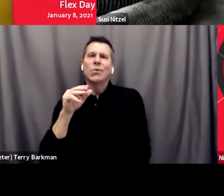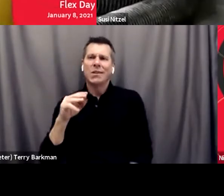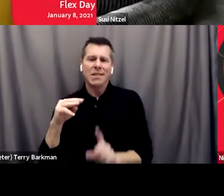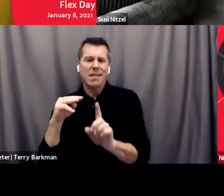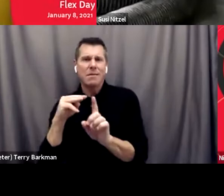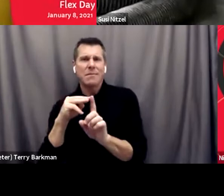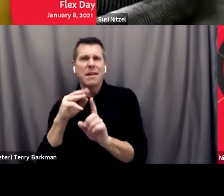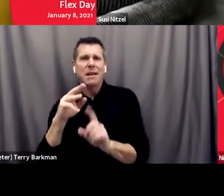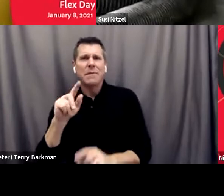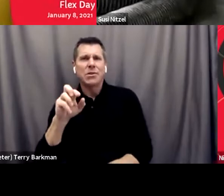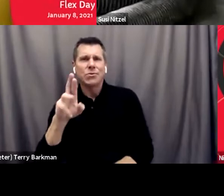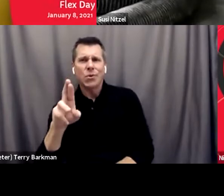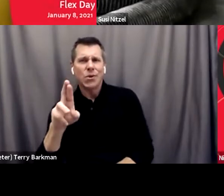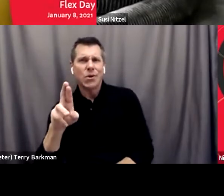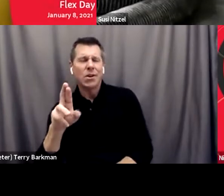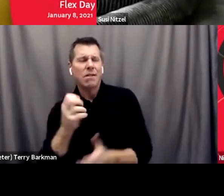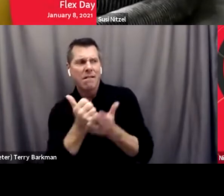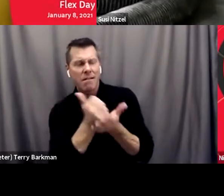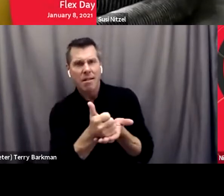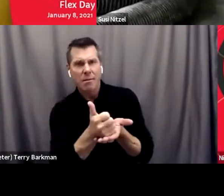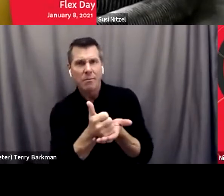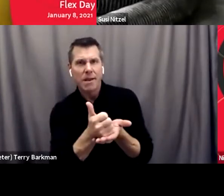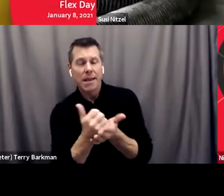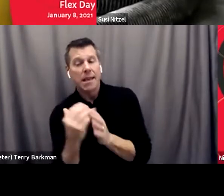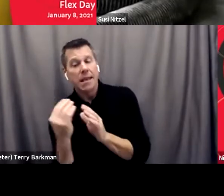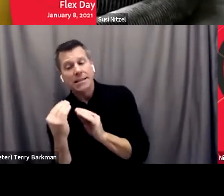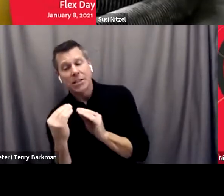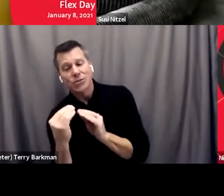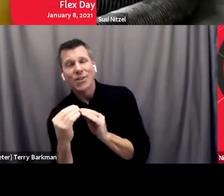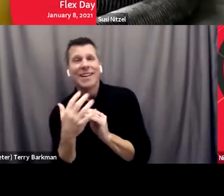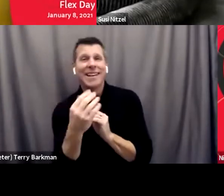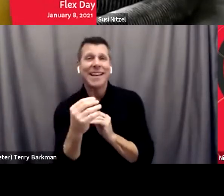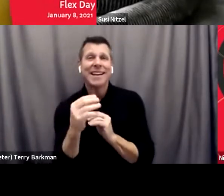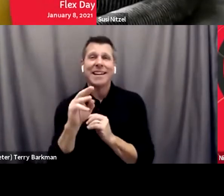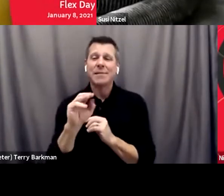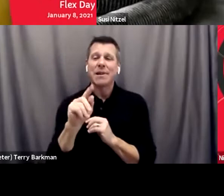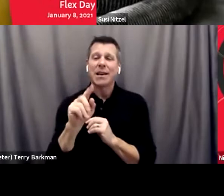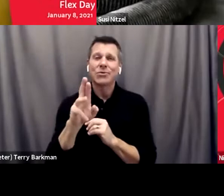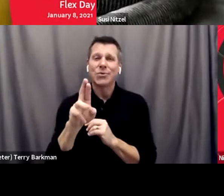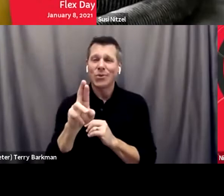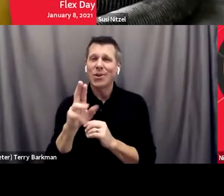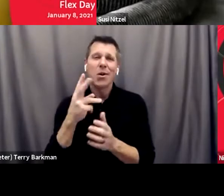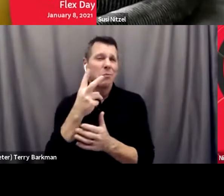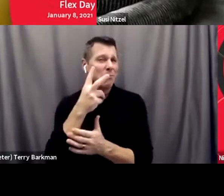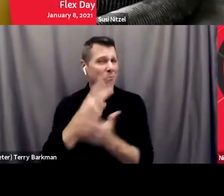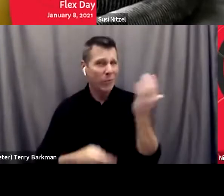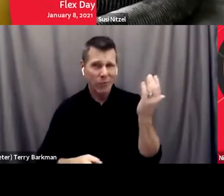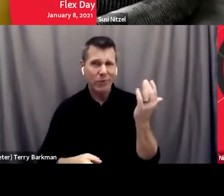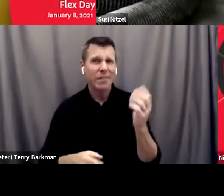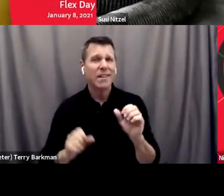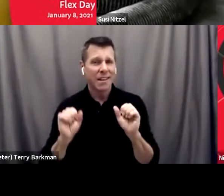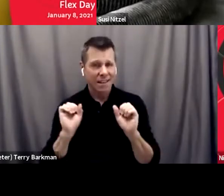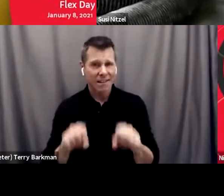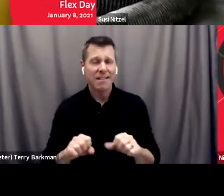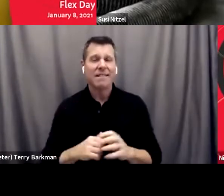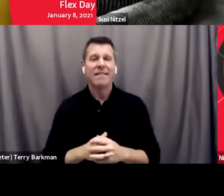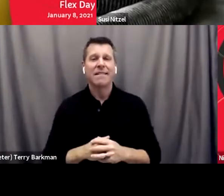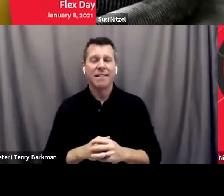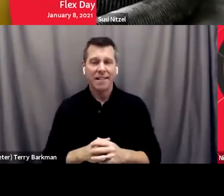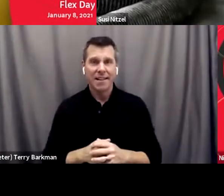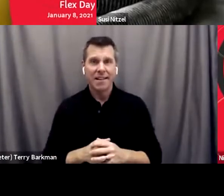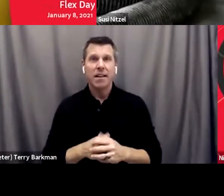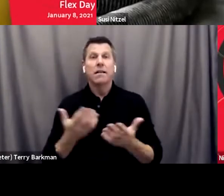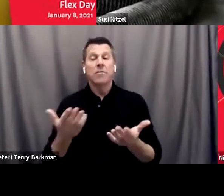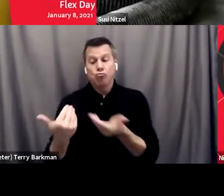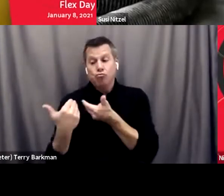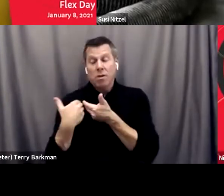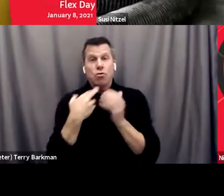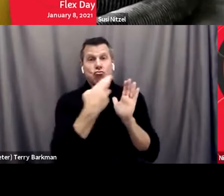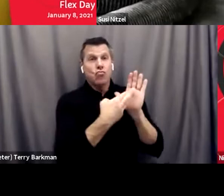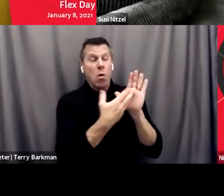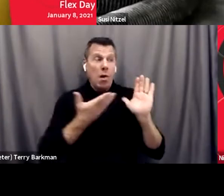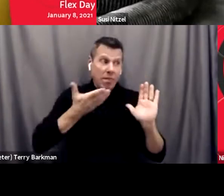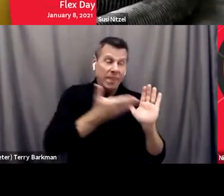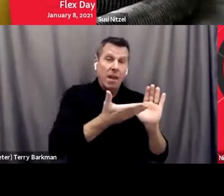students, in addition to, to just being instructors, right. And so outside of our, you know, our role in the classroom, we have